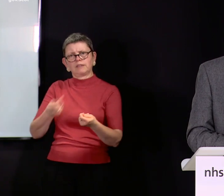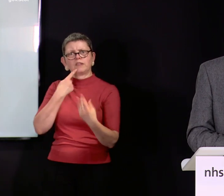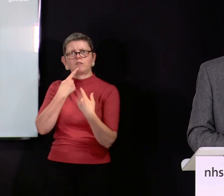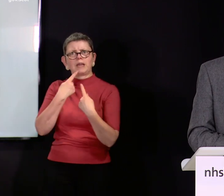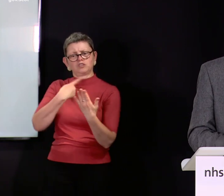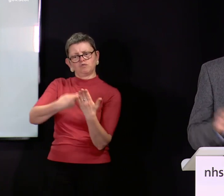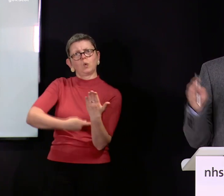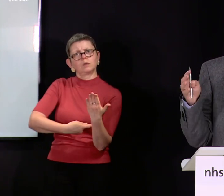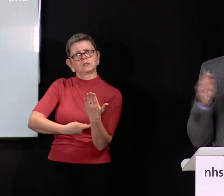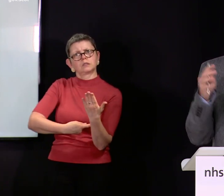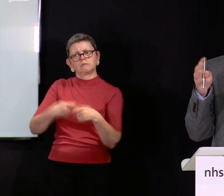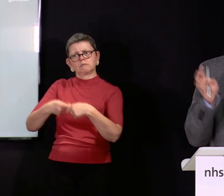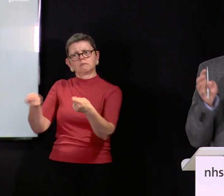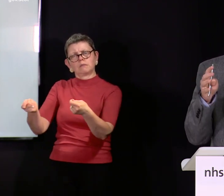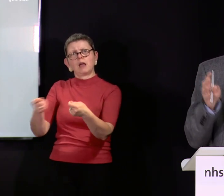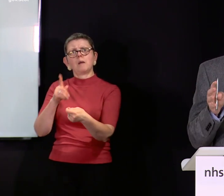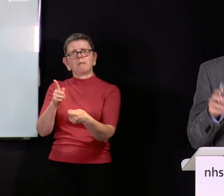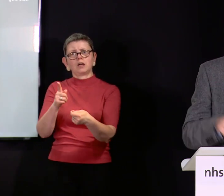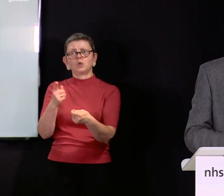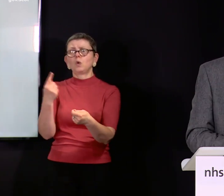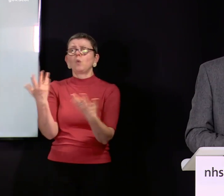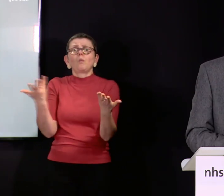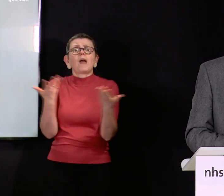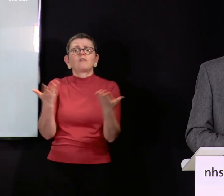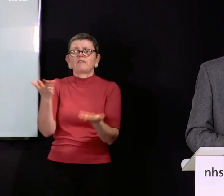have to treat those ports of entry to your country very carefully.